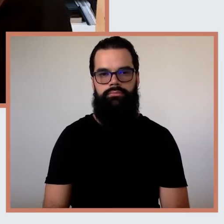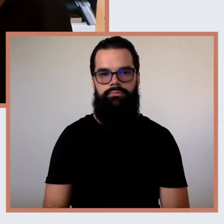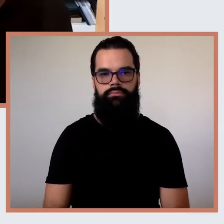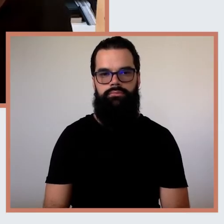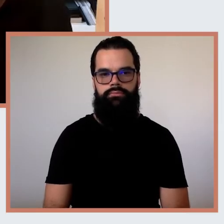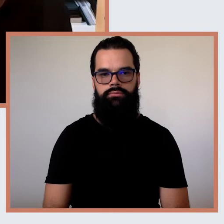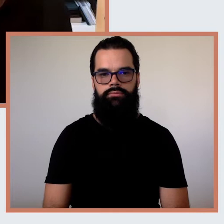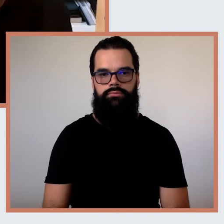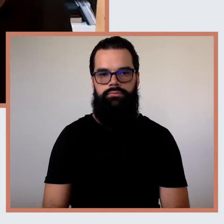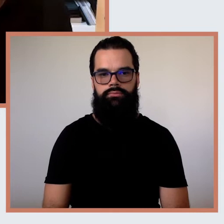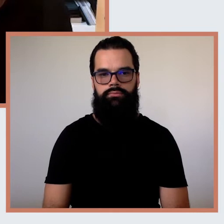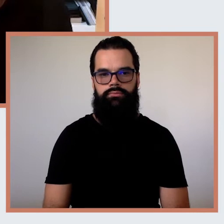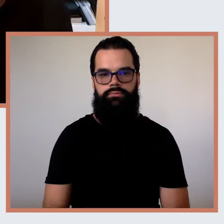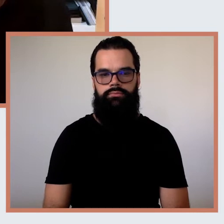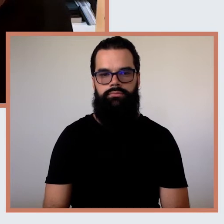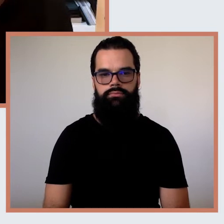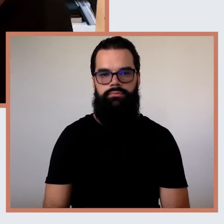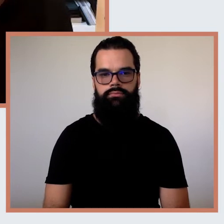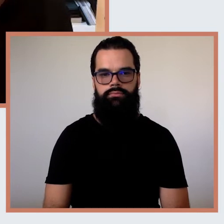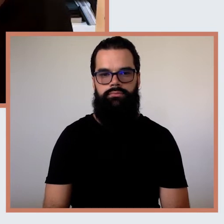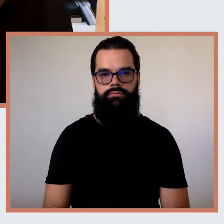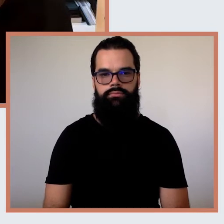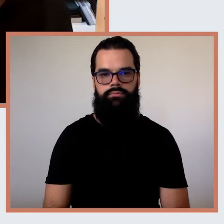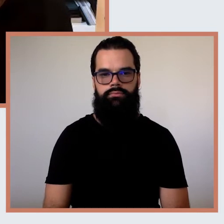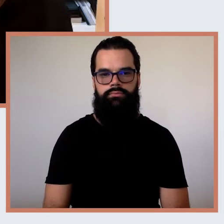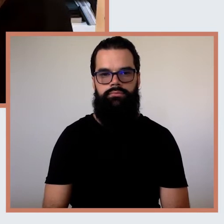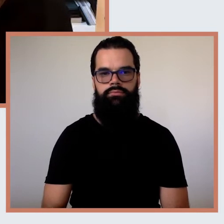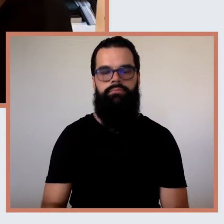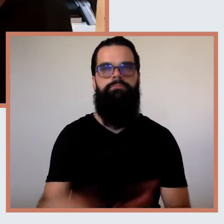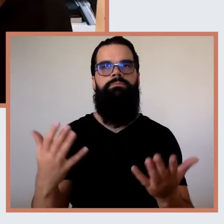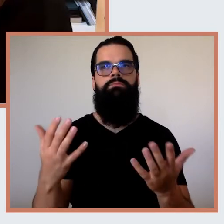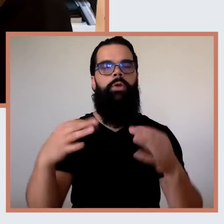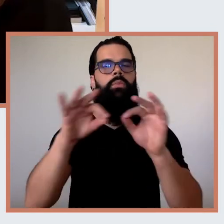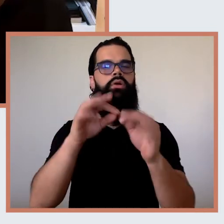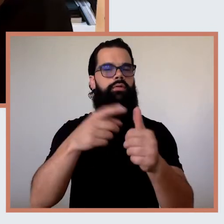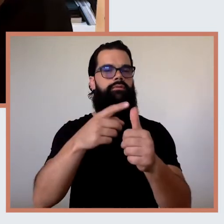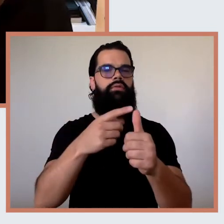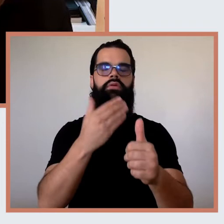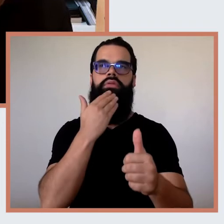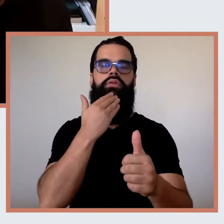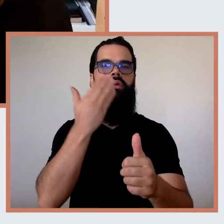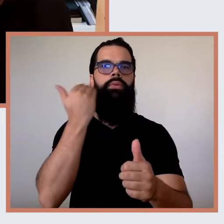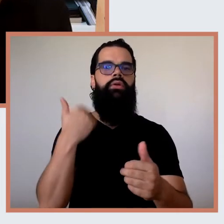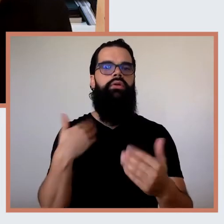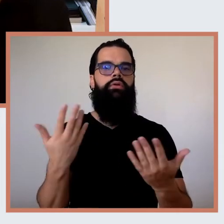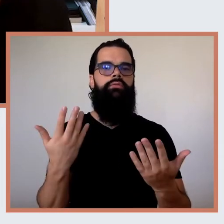really reveal their stories and showcase it too. I think, first off, thank you.